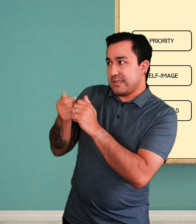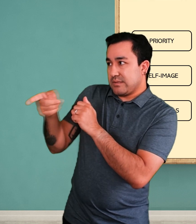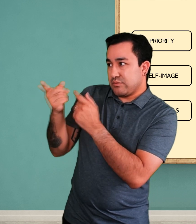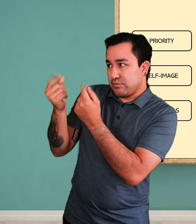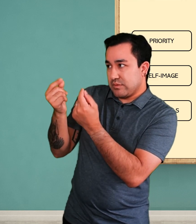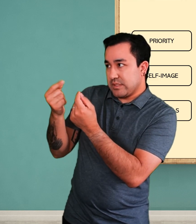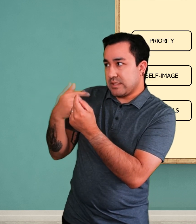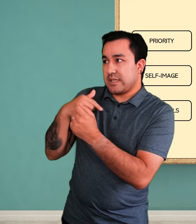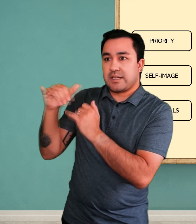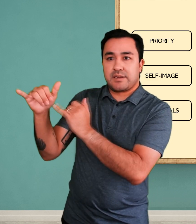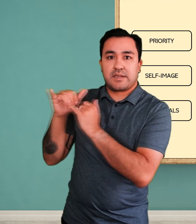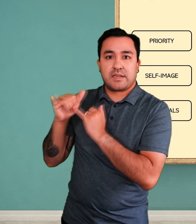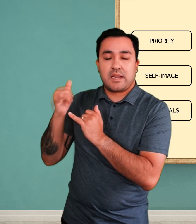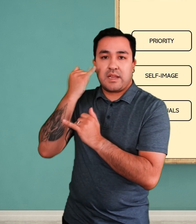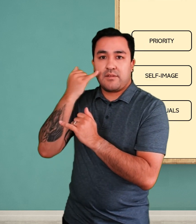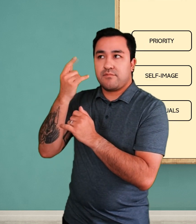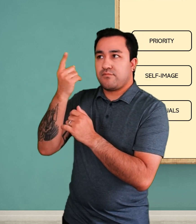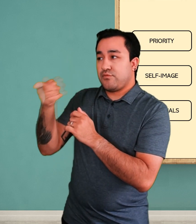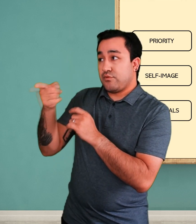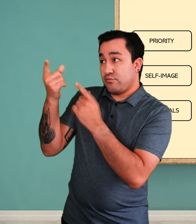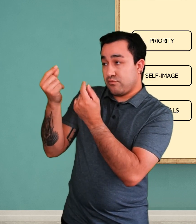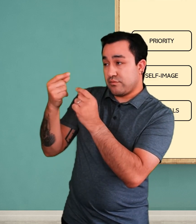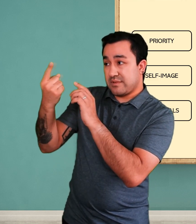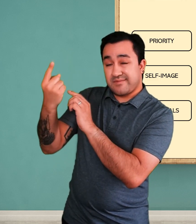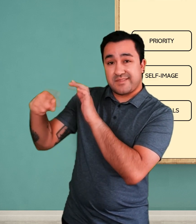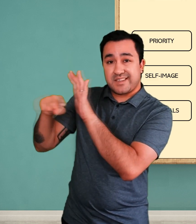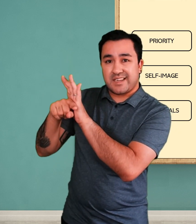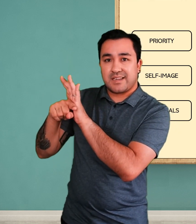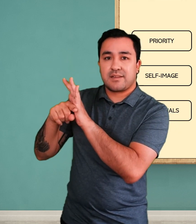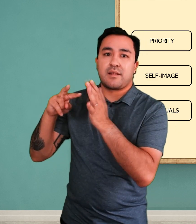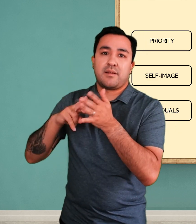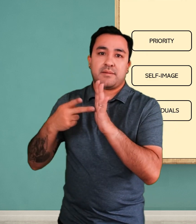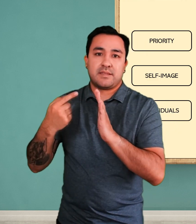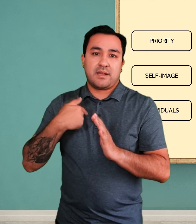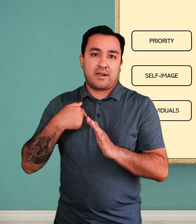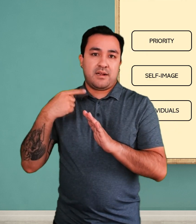Therefore, their self-image is not only a reflection of them but also a reflection of